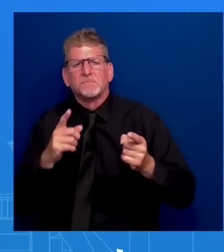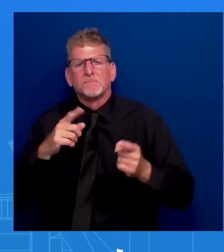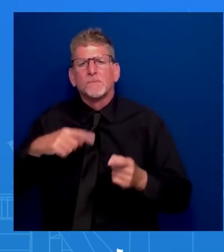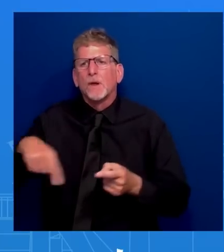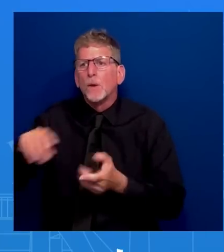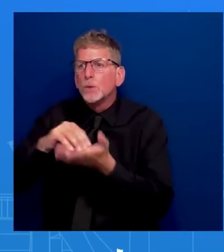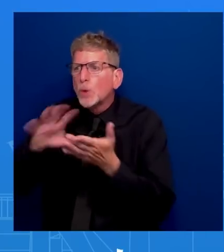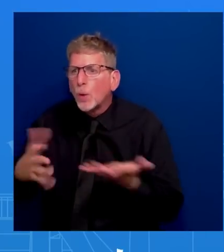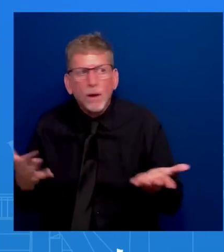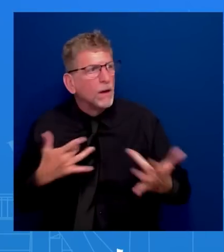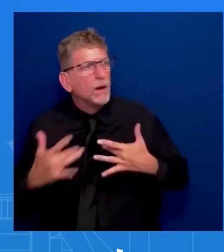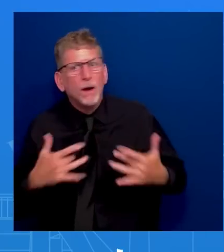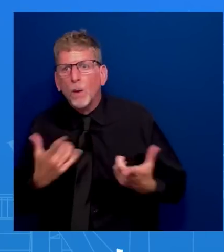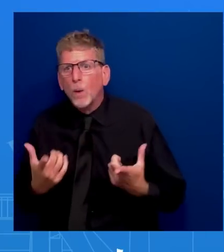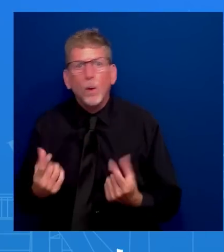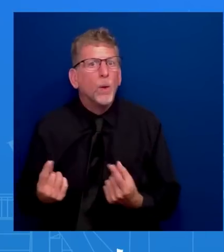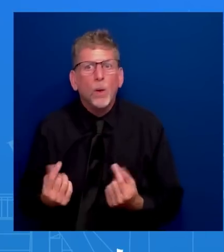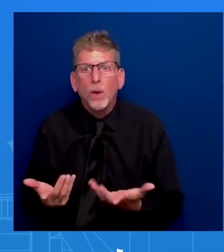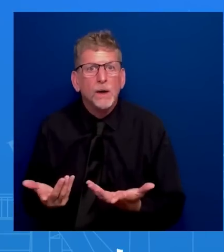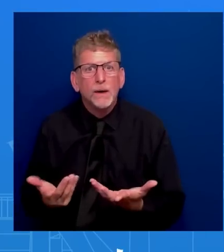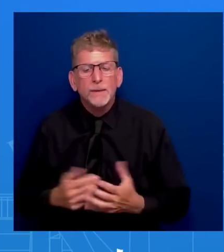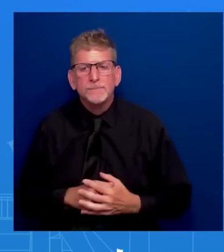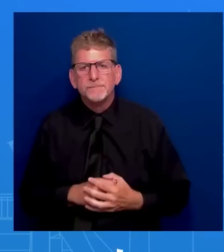how student loans could affect a family and --